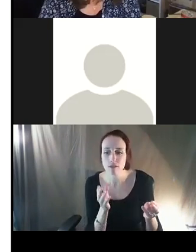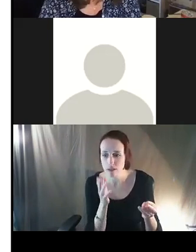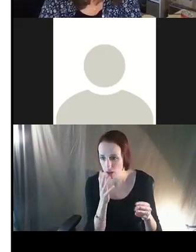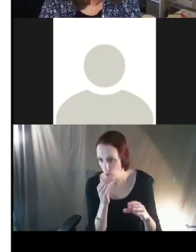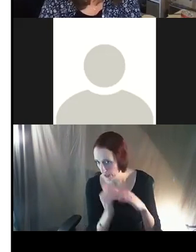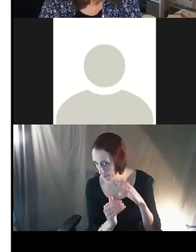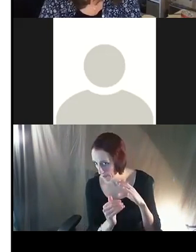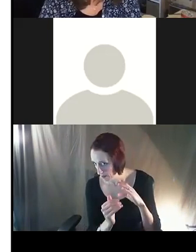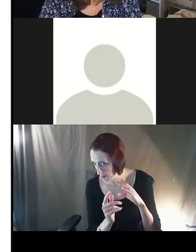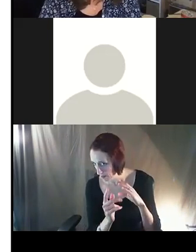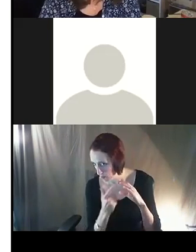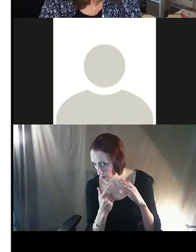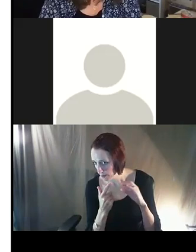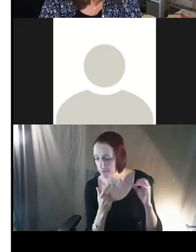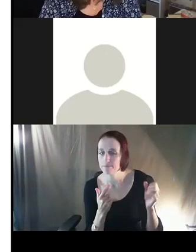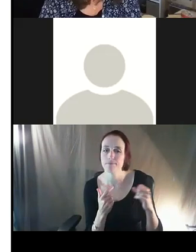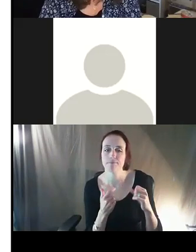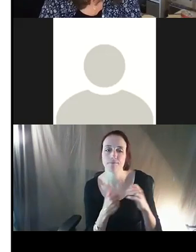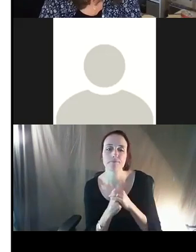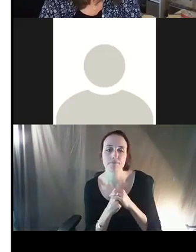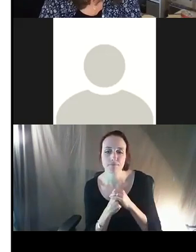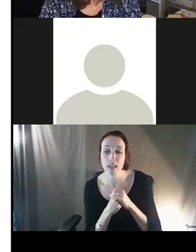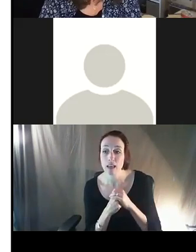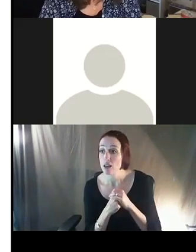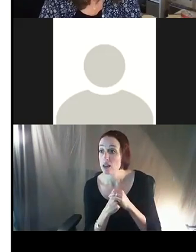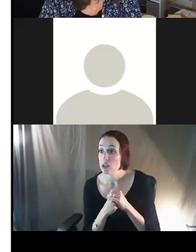Laura Plummer: Yes. I am not sure if I see any other questions.